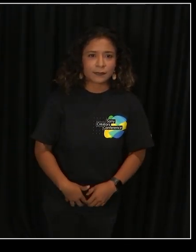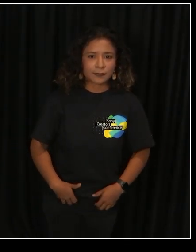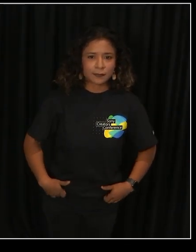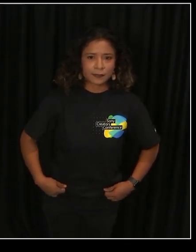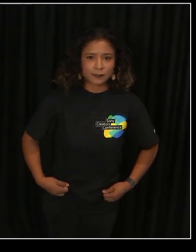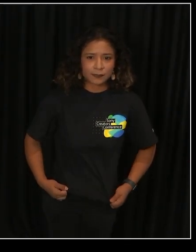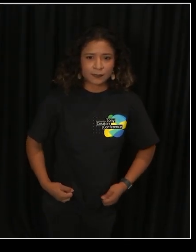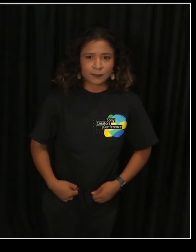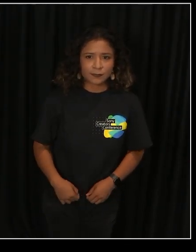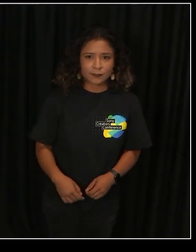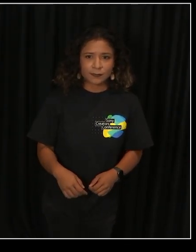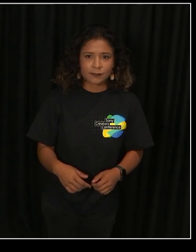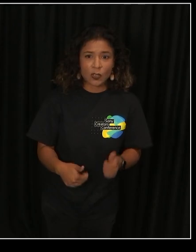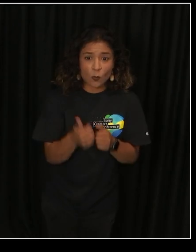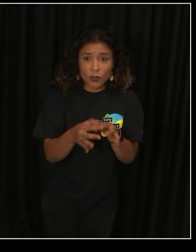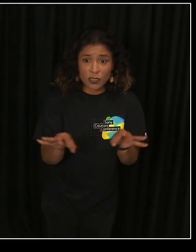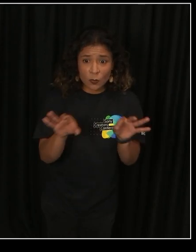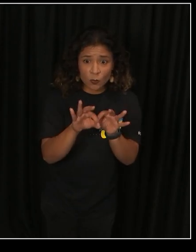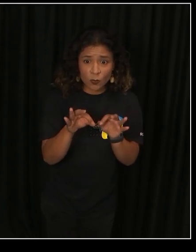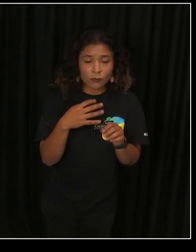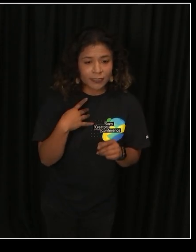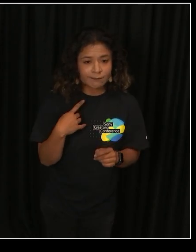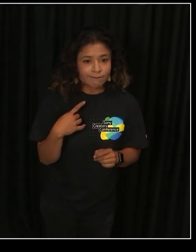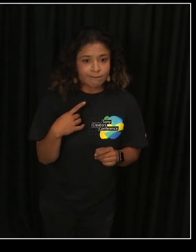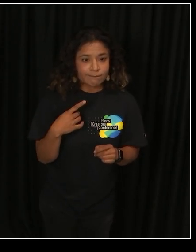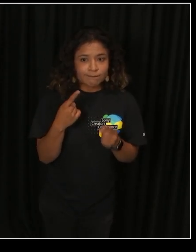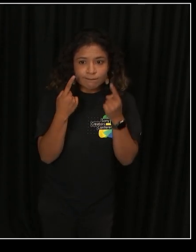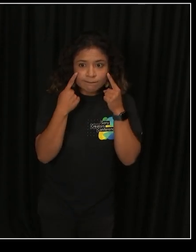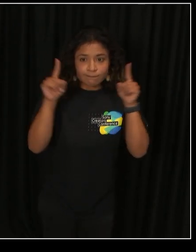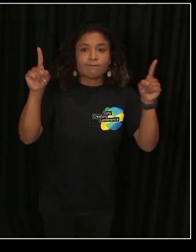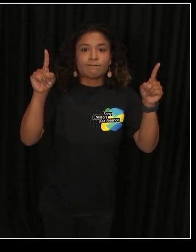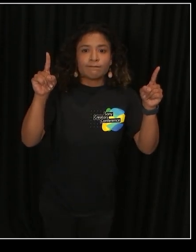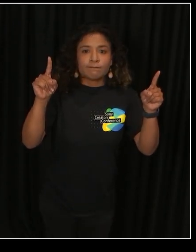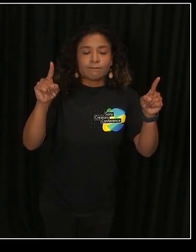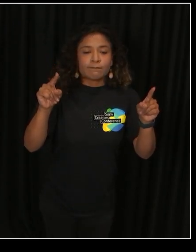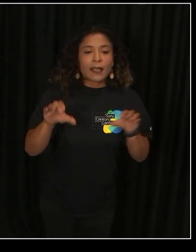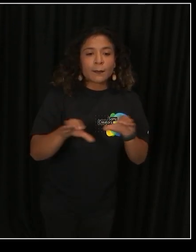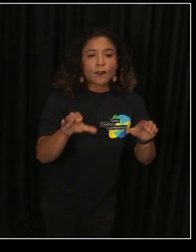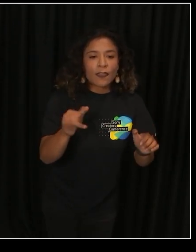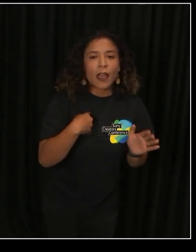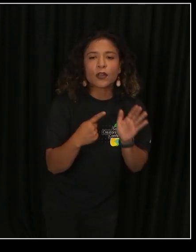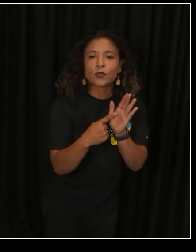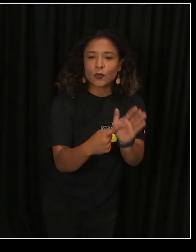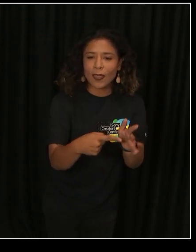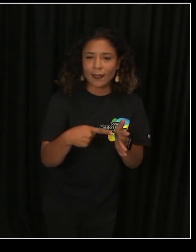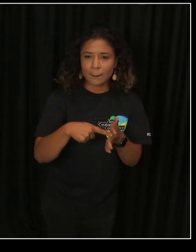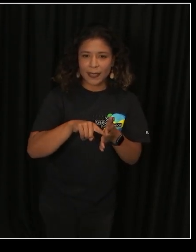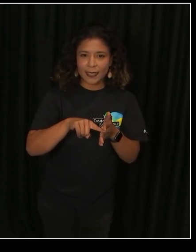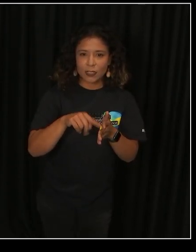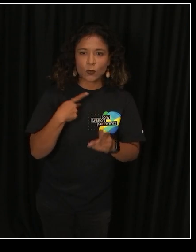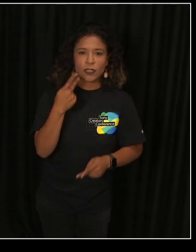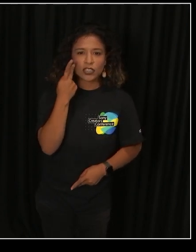But most importantly, we were able to achieve the kind of behavior that I showed you at the beginning when we saw those top